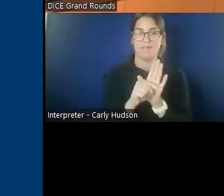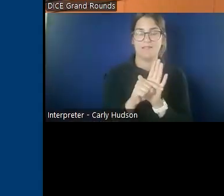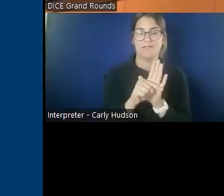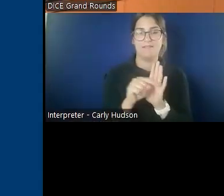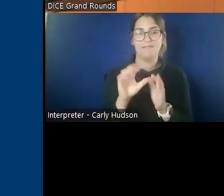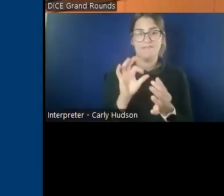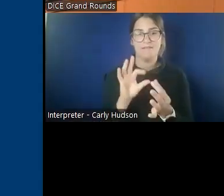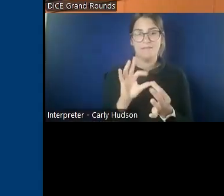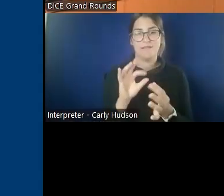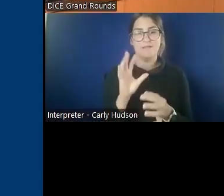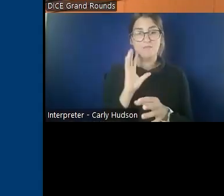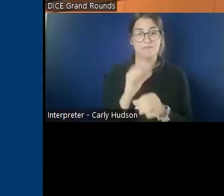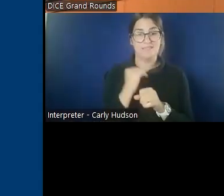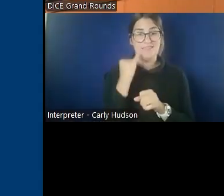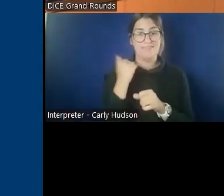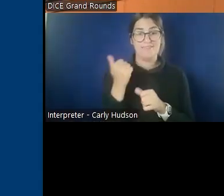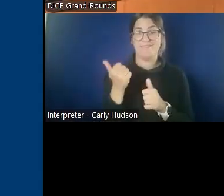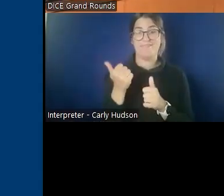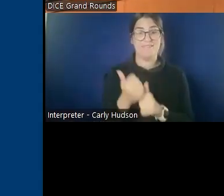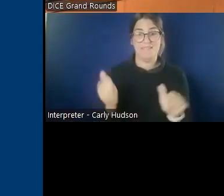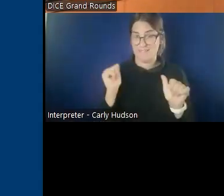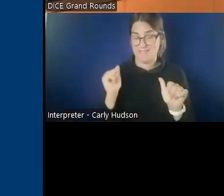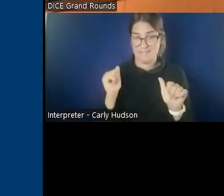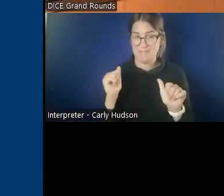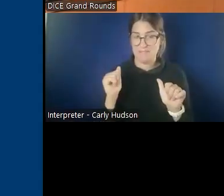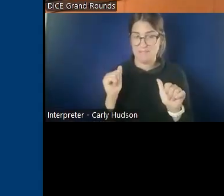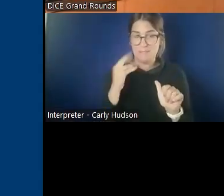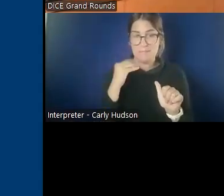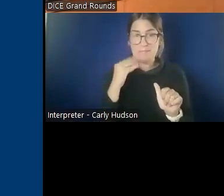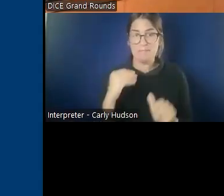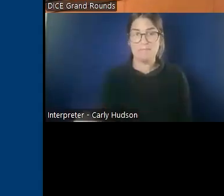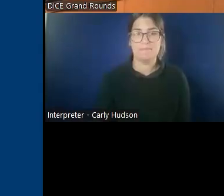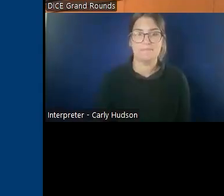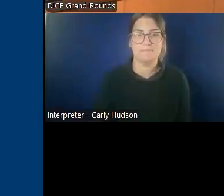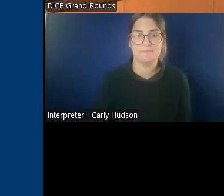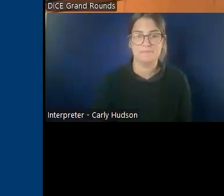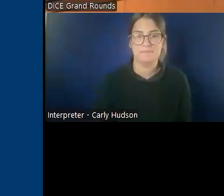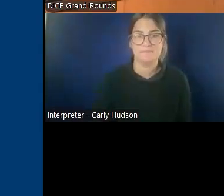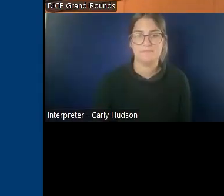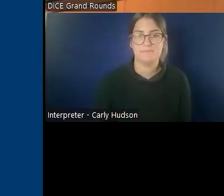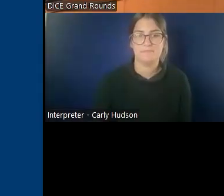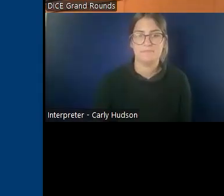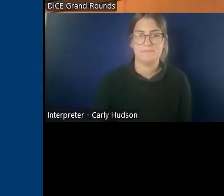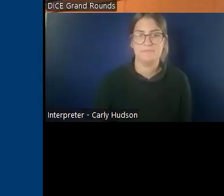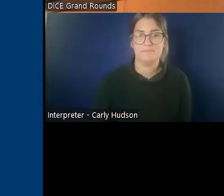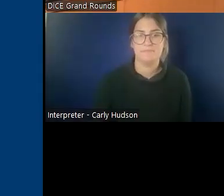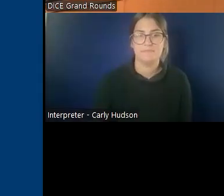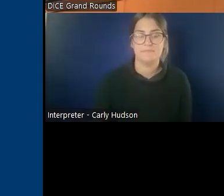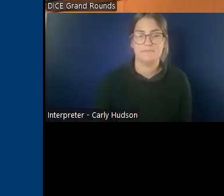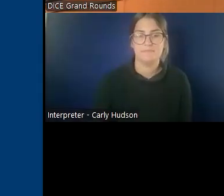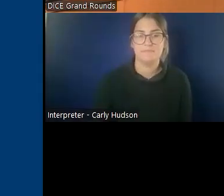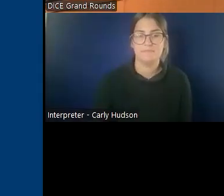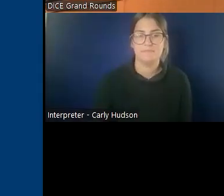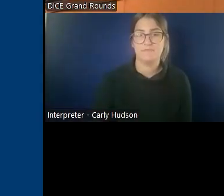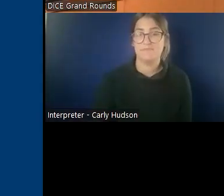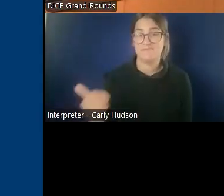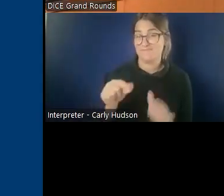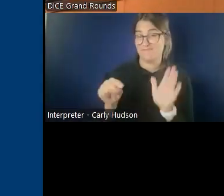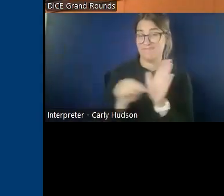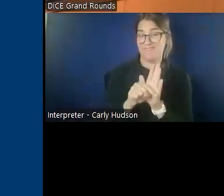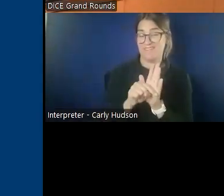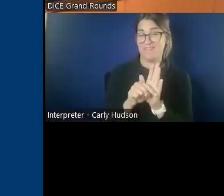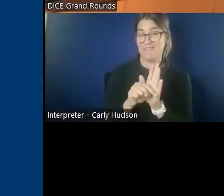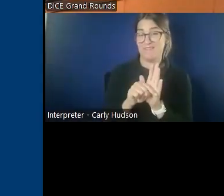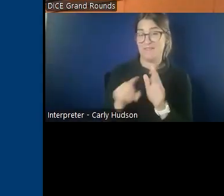group back regarding affinity group support group so it doesn't specify oh it doesn't